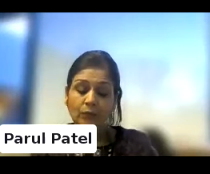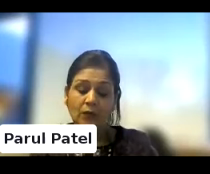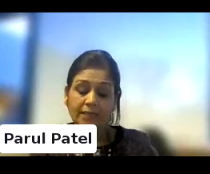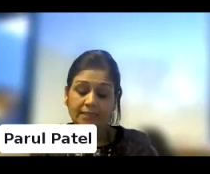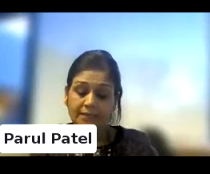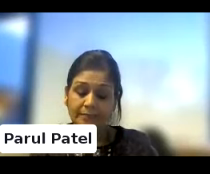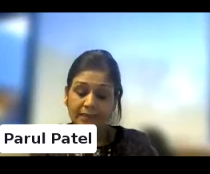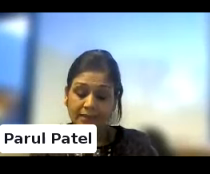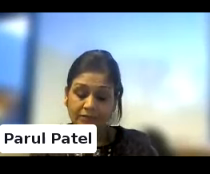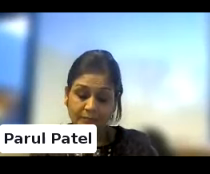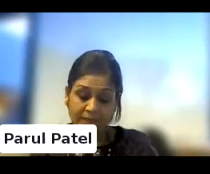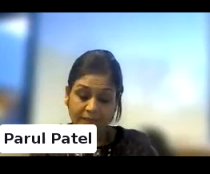What is the balance remaining?